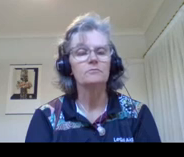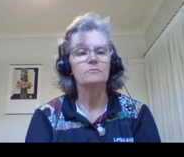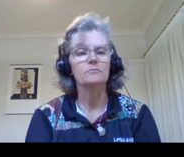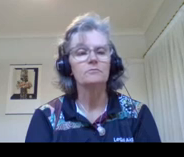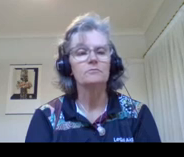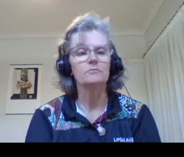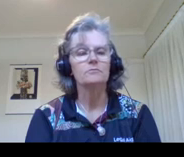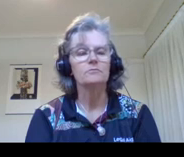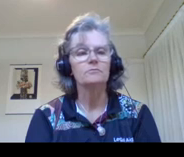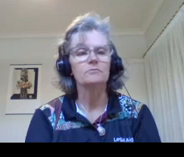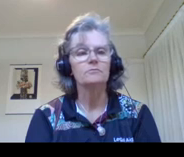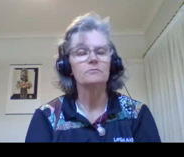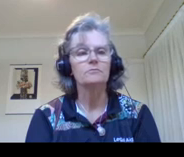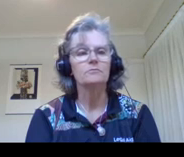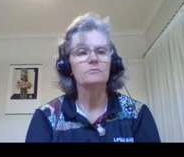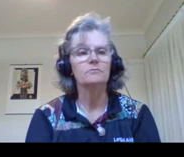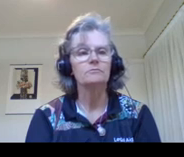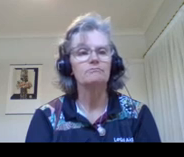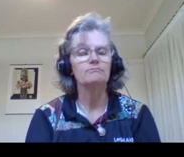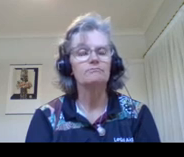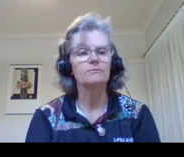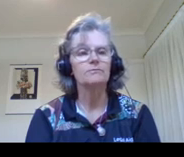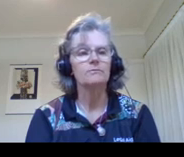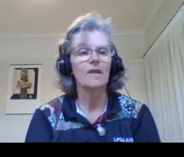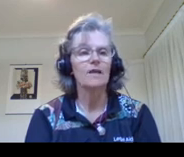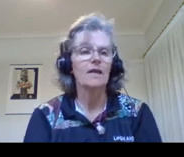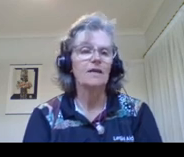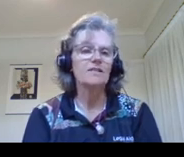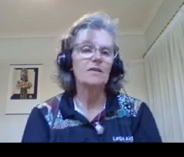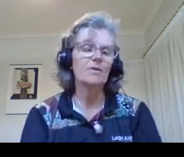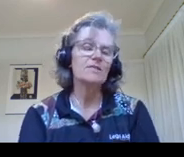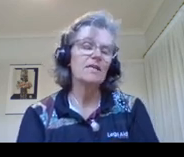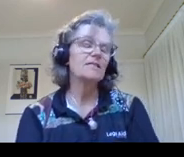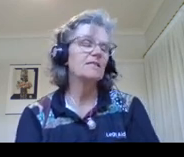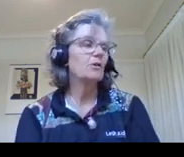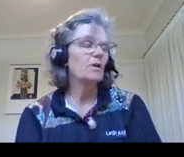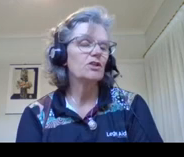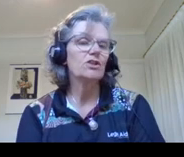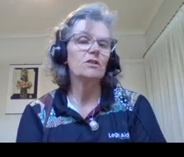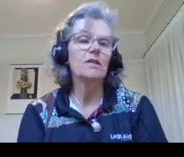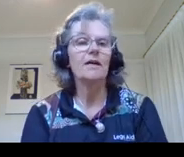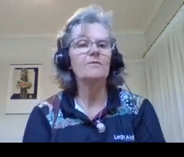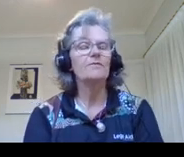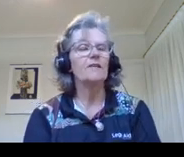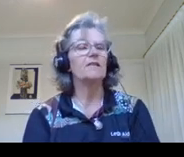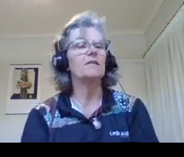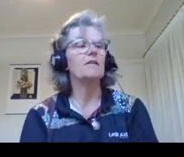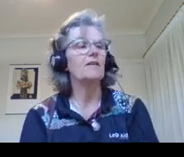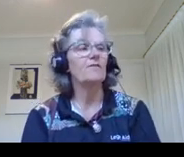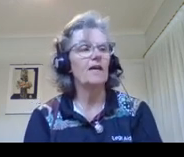explore and look into a case-by-case scenario and someone's asked the question Finn if they